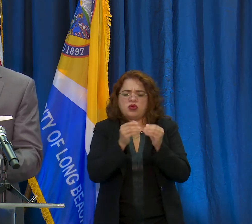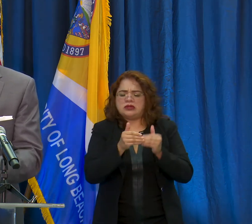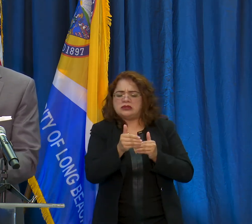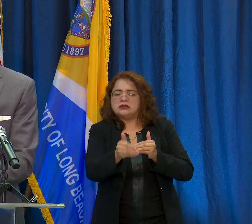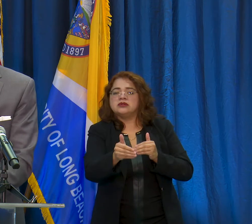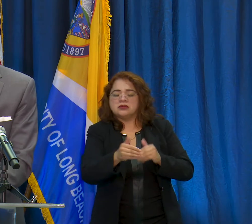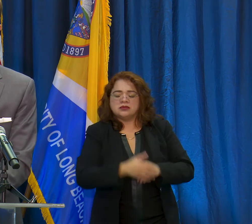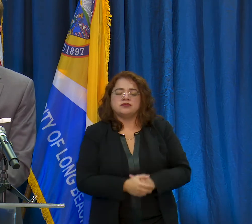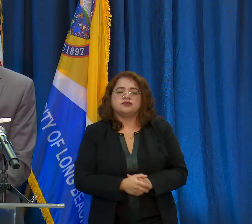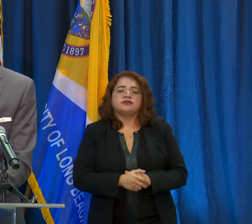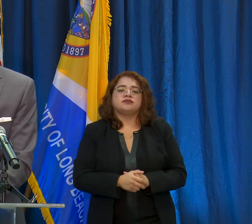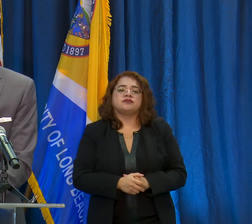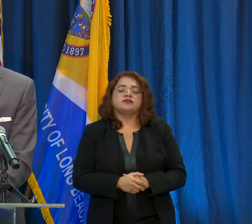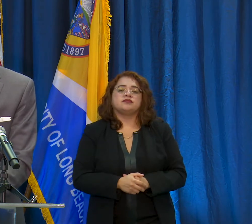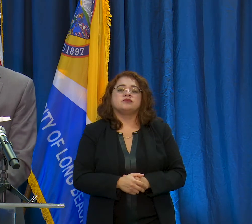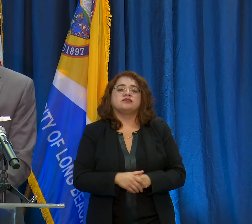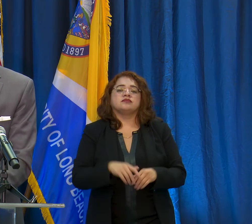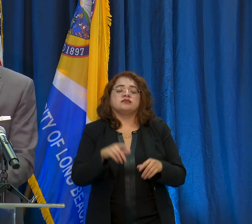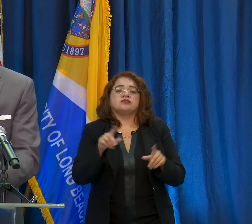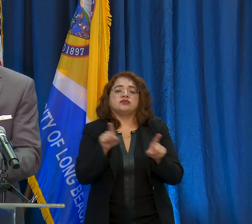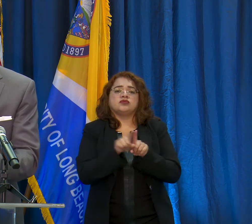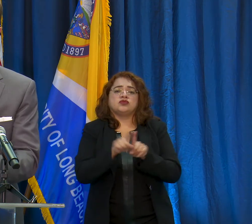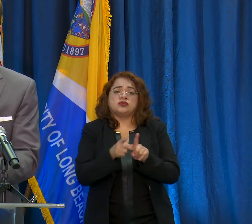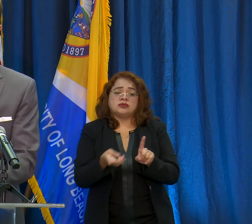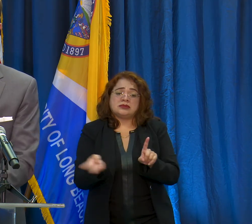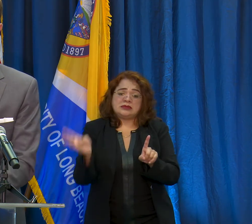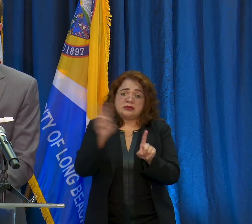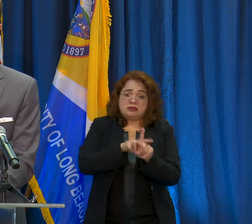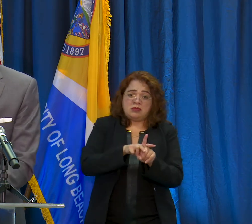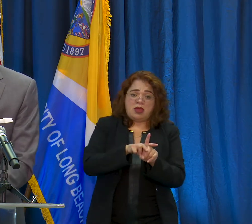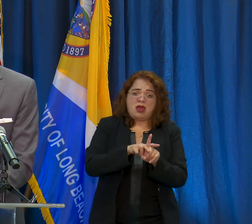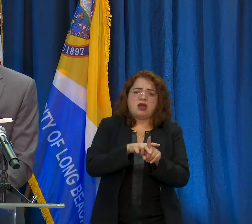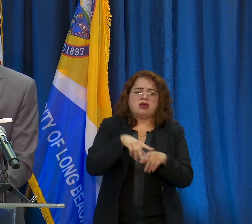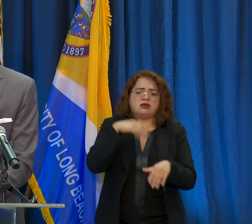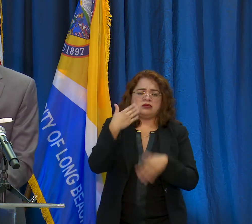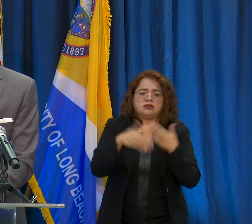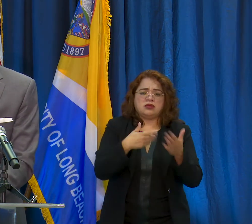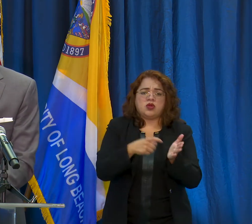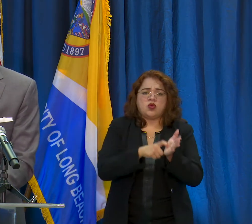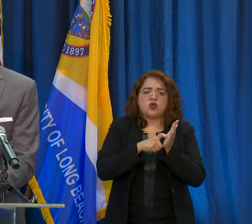be able to apply and read about that those requirements through a